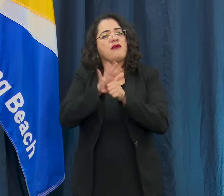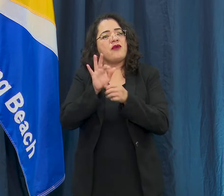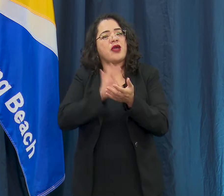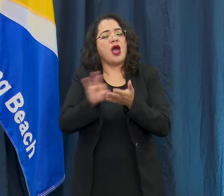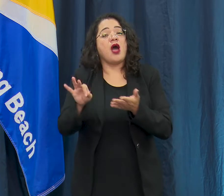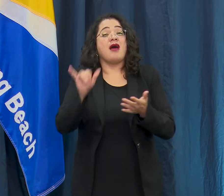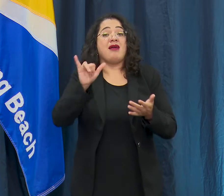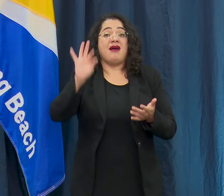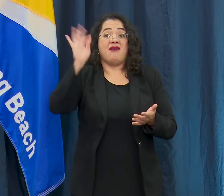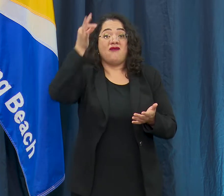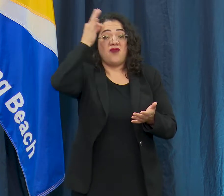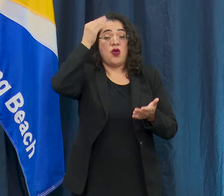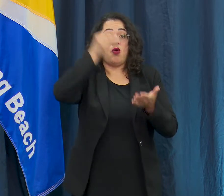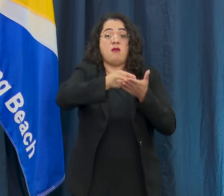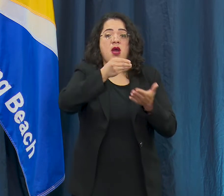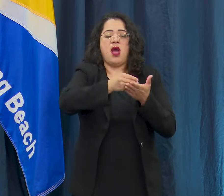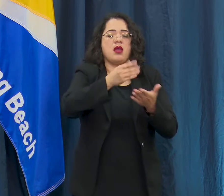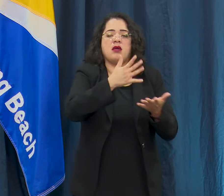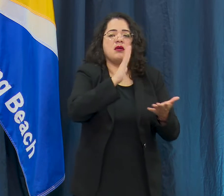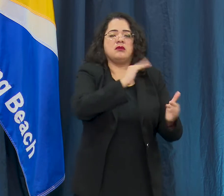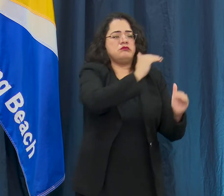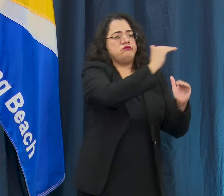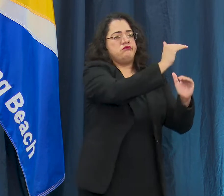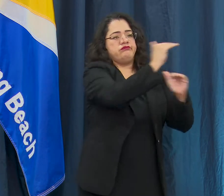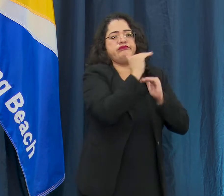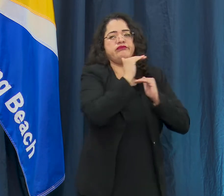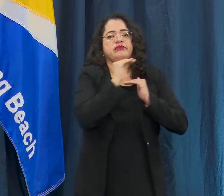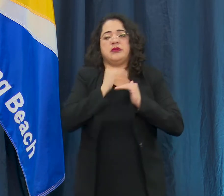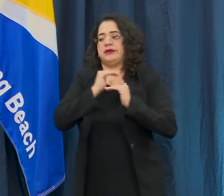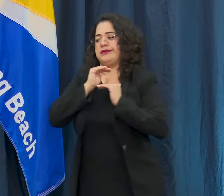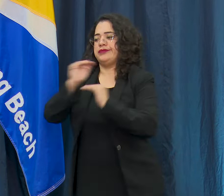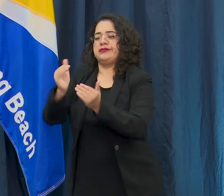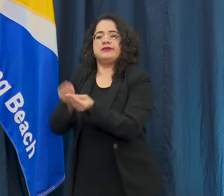near future to get us the support we need for the health department and for